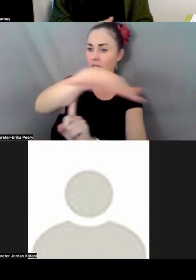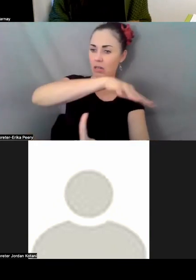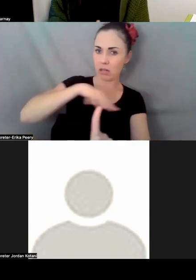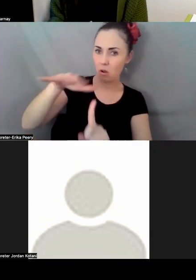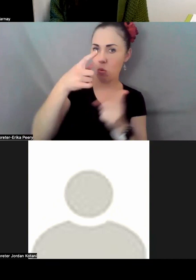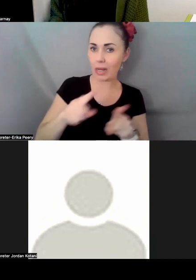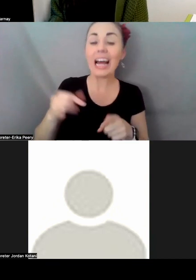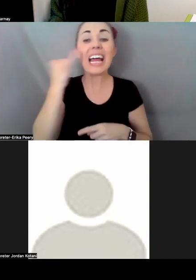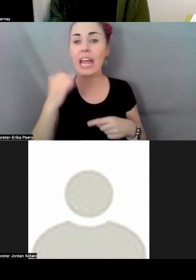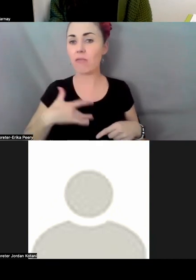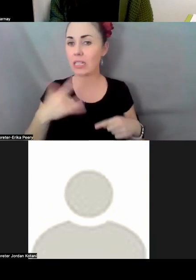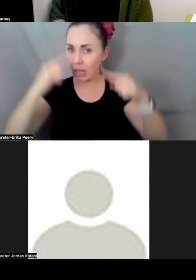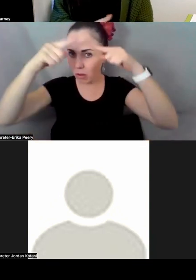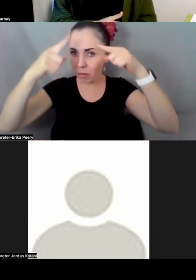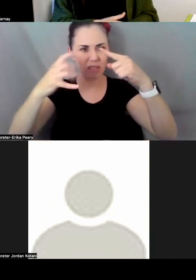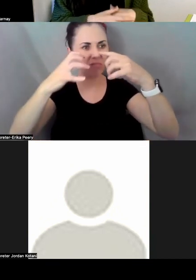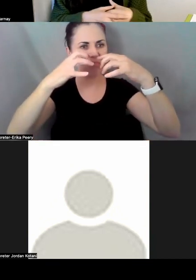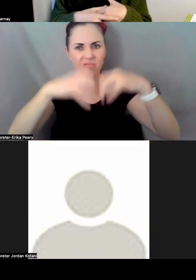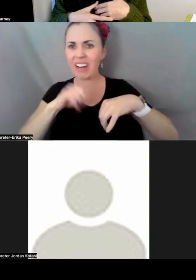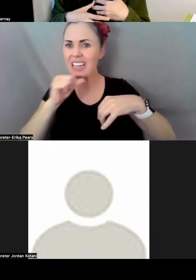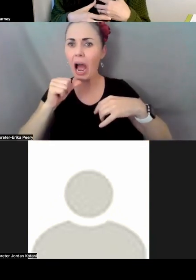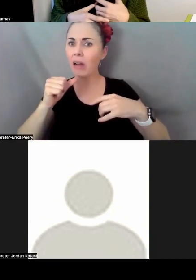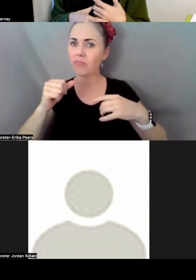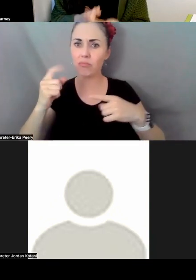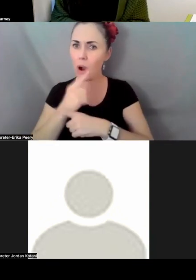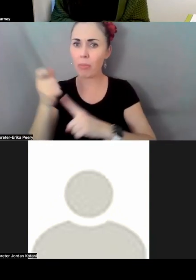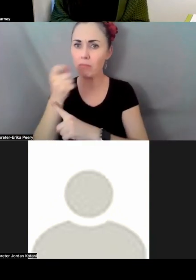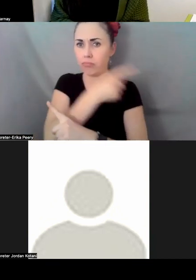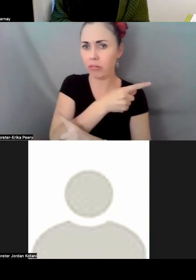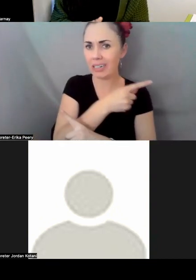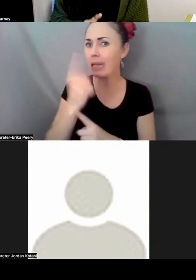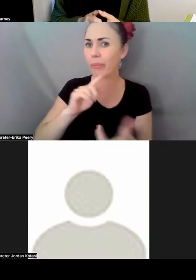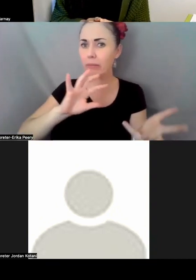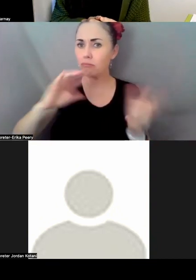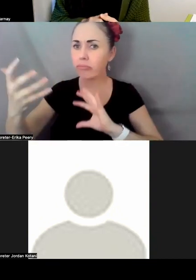isn't working, that process is disrupted, it can create what